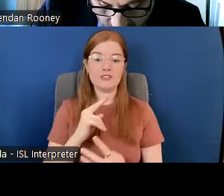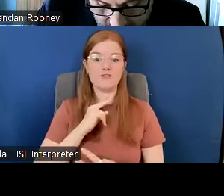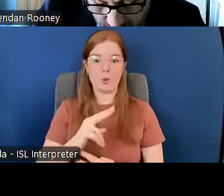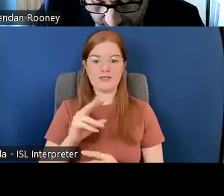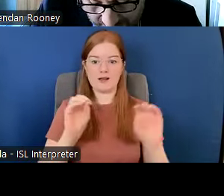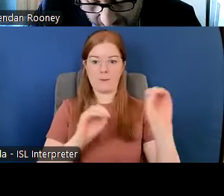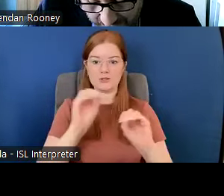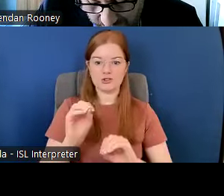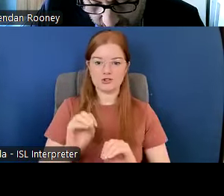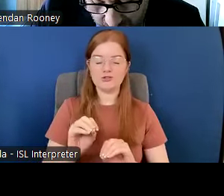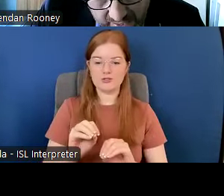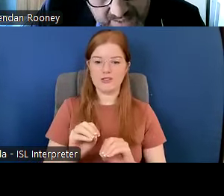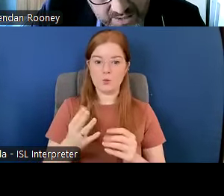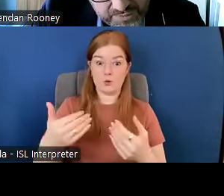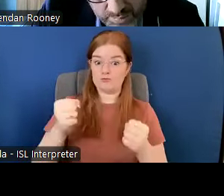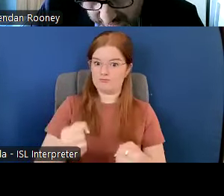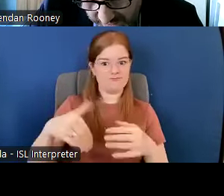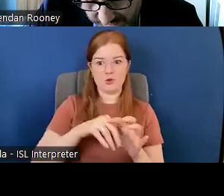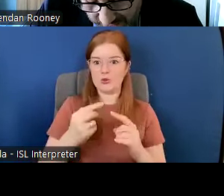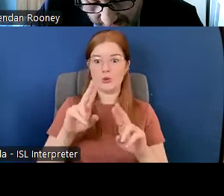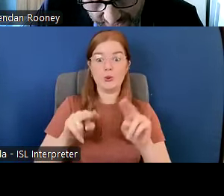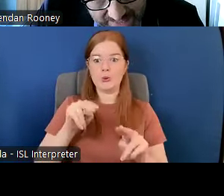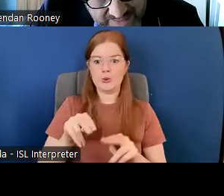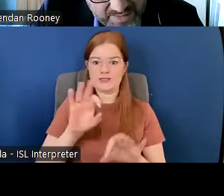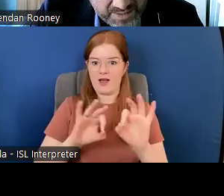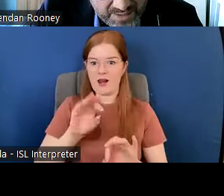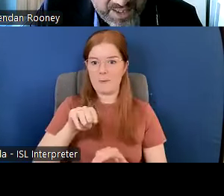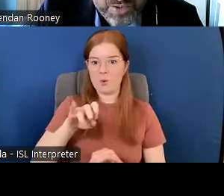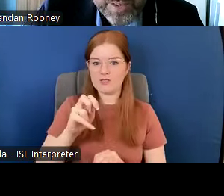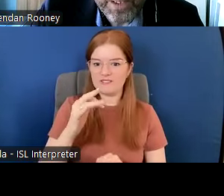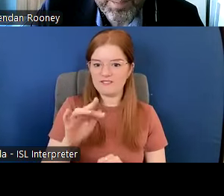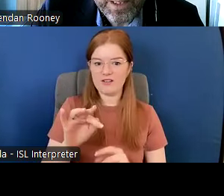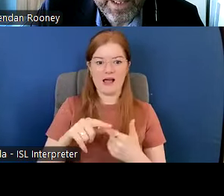also began to feature a variety of new motifs and accents, as you see, particularly